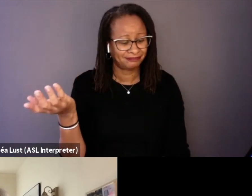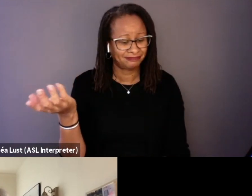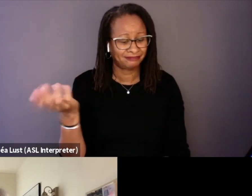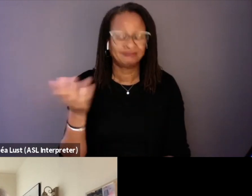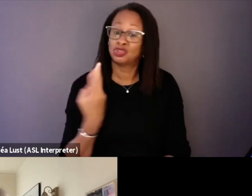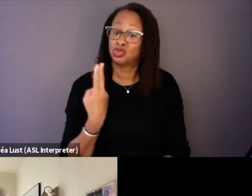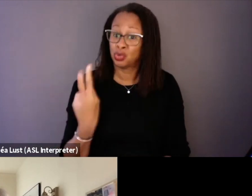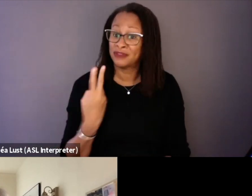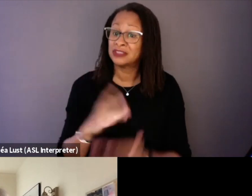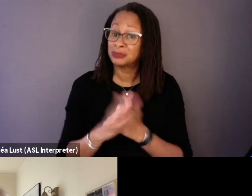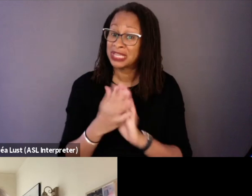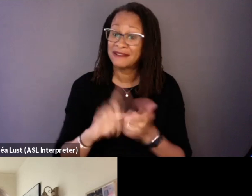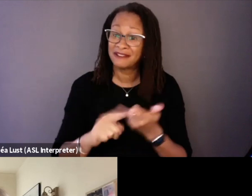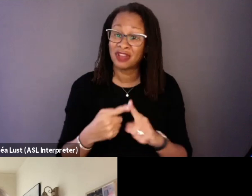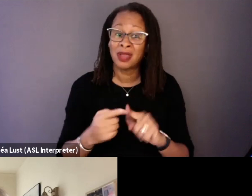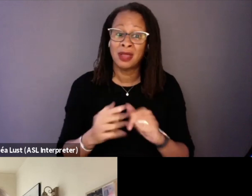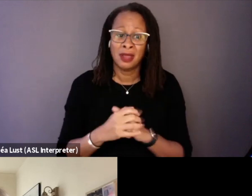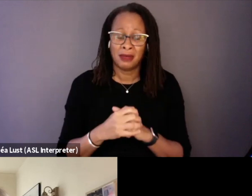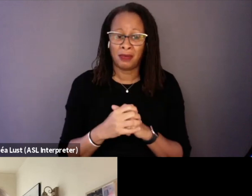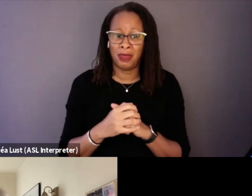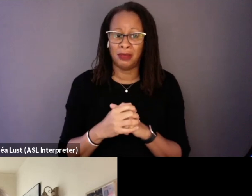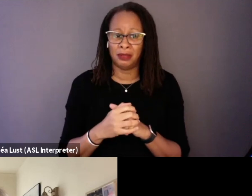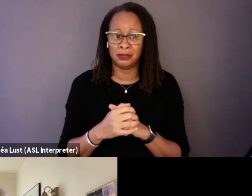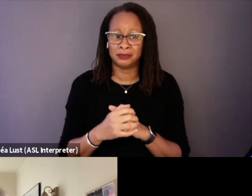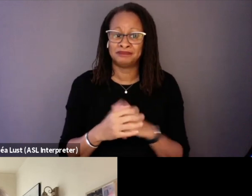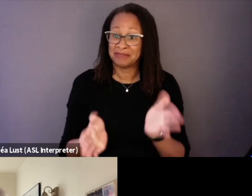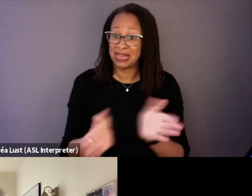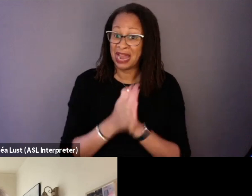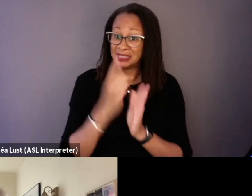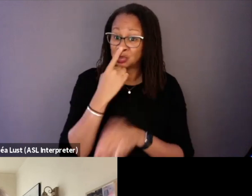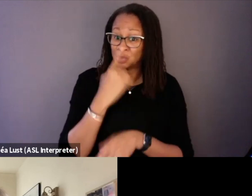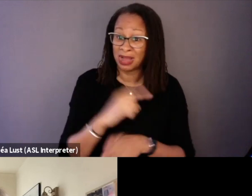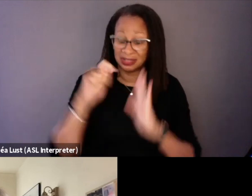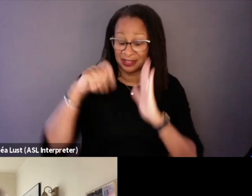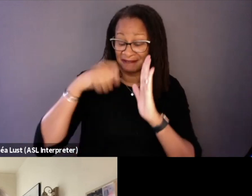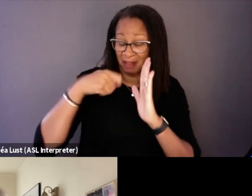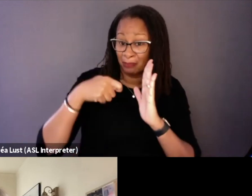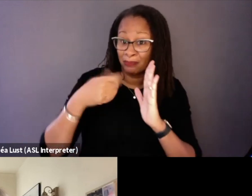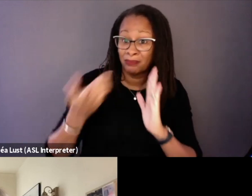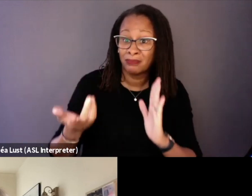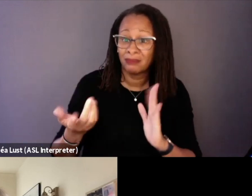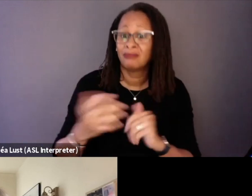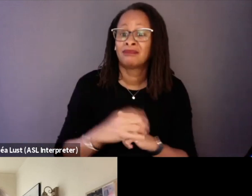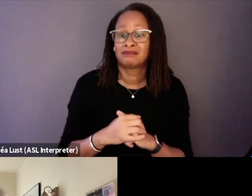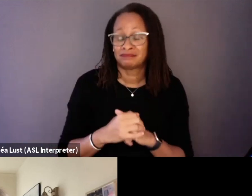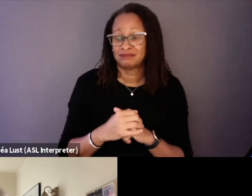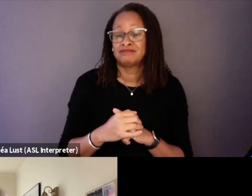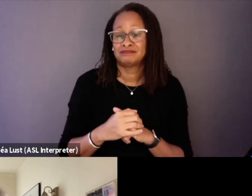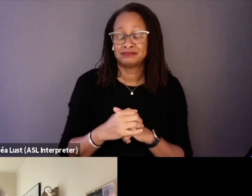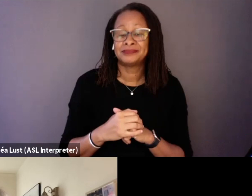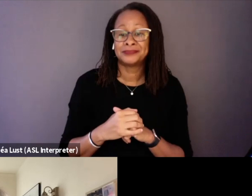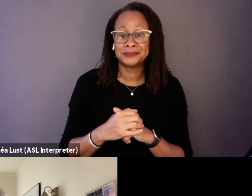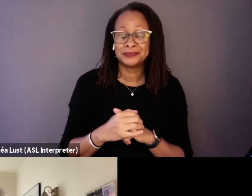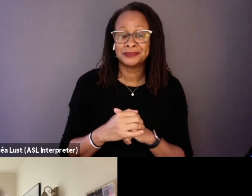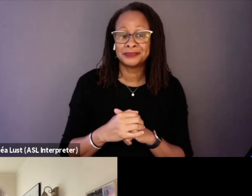We became friends and I asked him if I could film him. And the thing was that